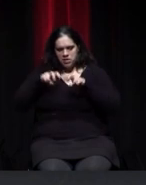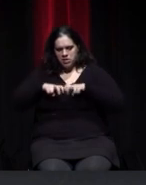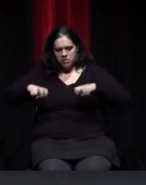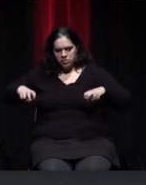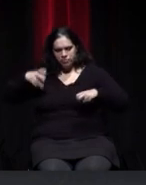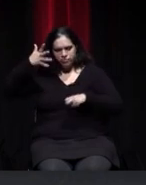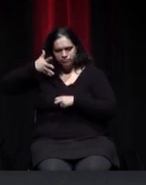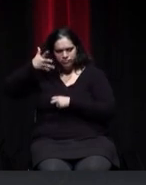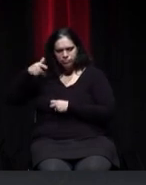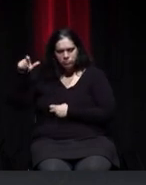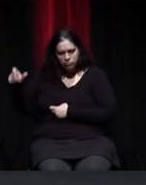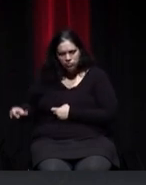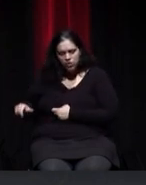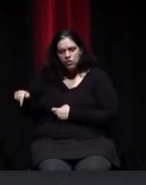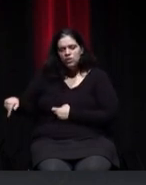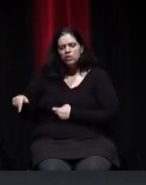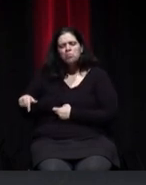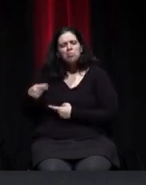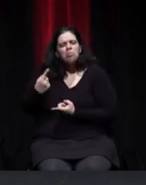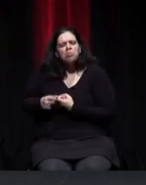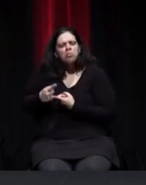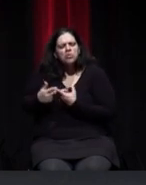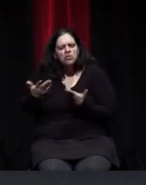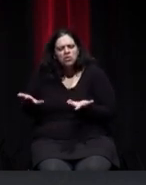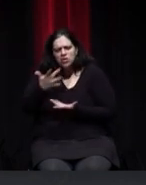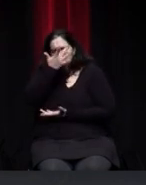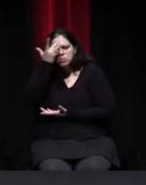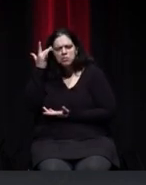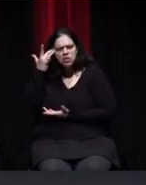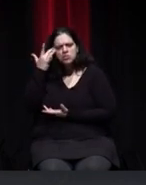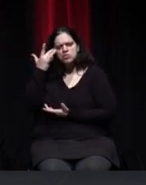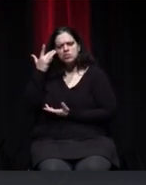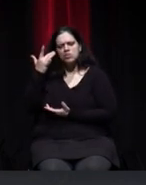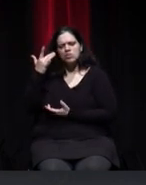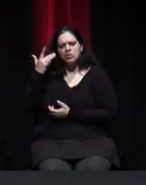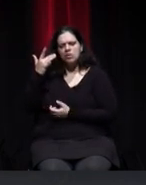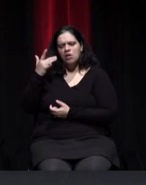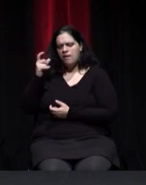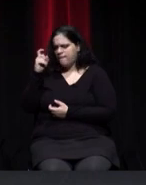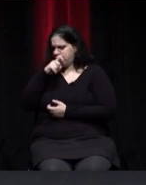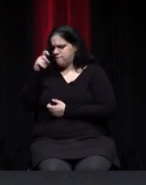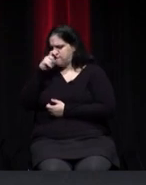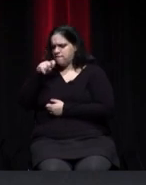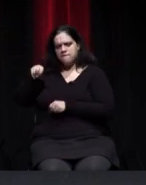of why anyone would pass fake news on, knowing they're fake.